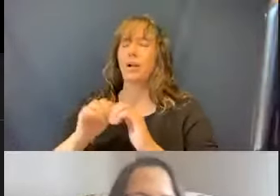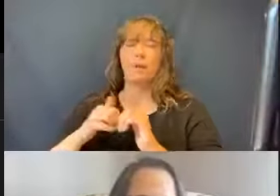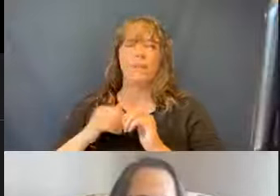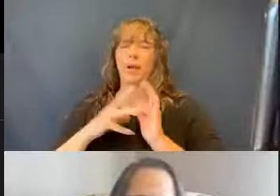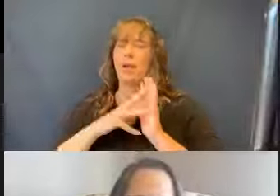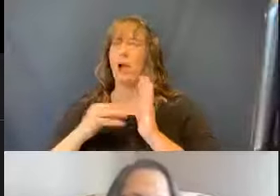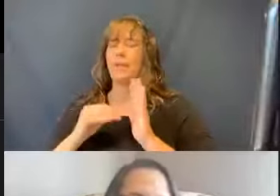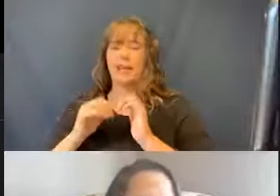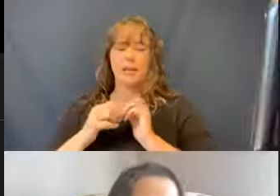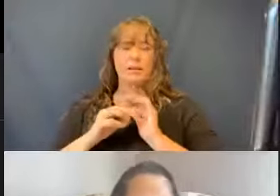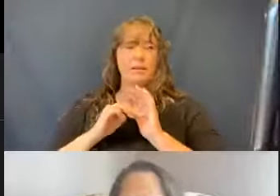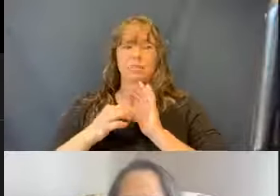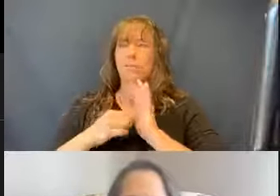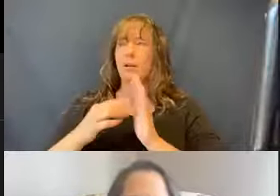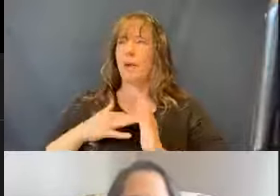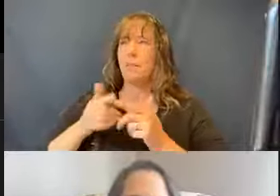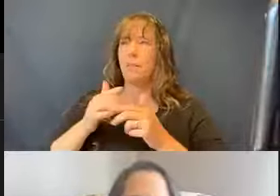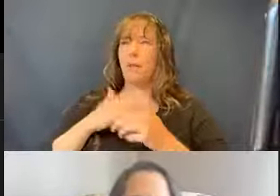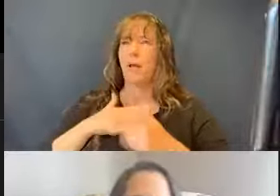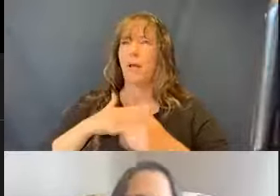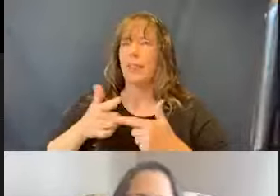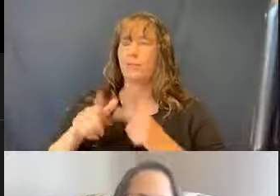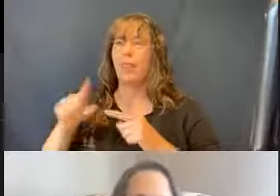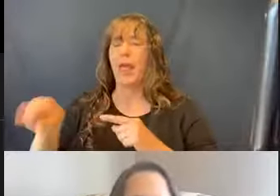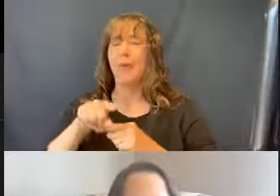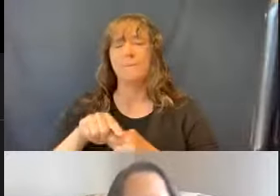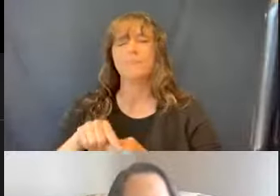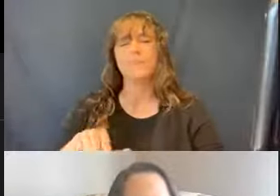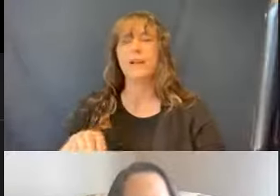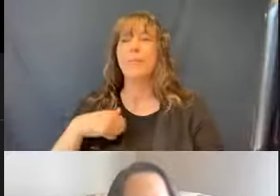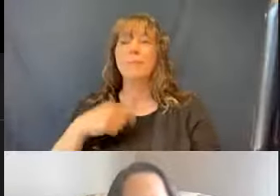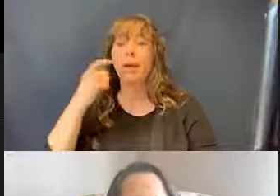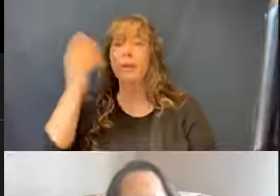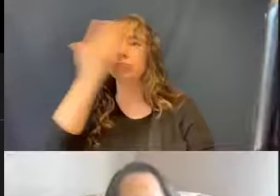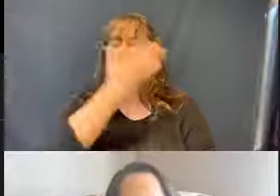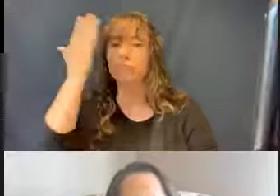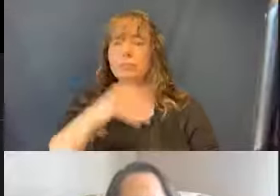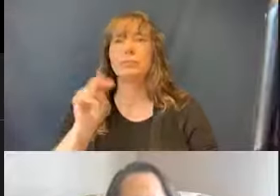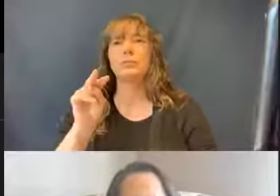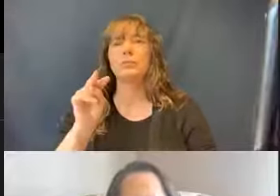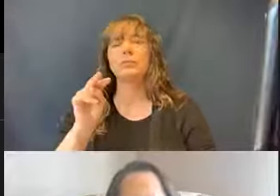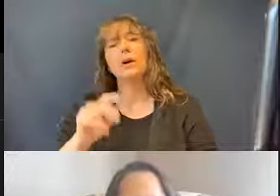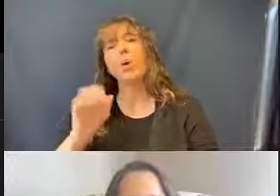about them? Glazed eyes, blank stares, the long pause as they're formulating a response.